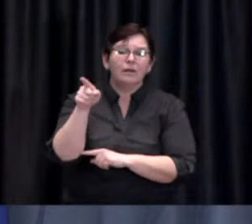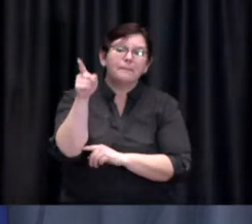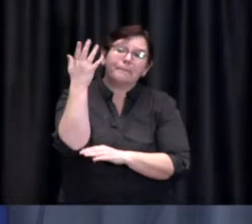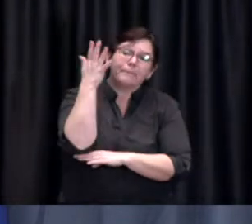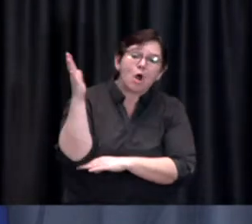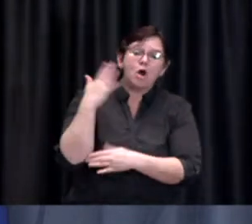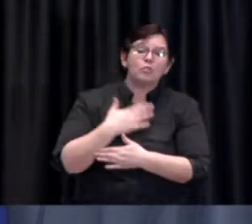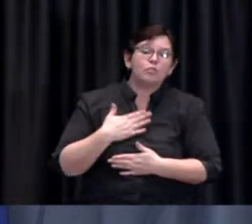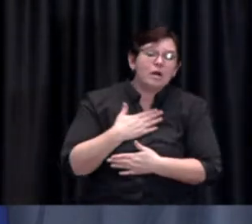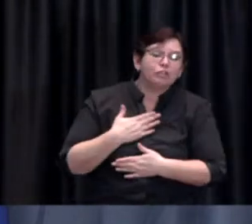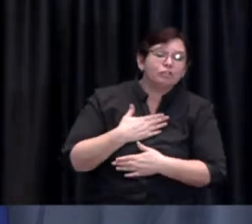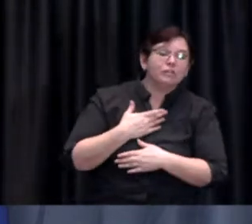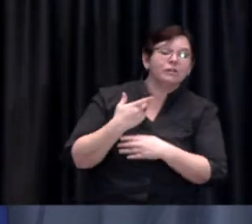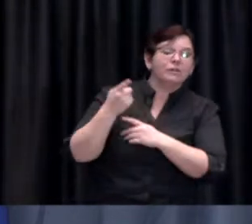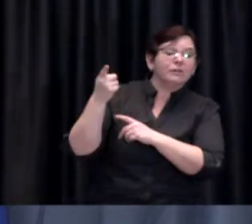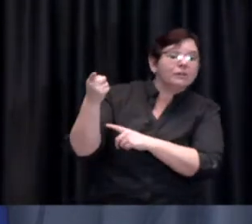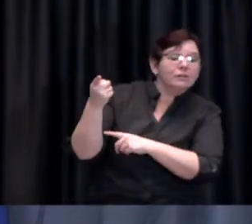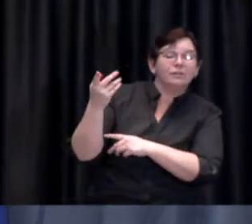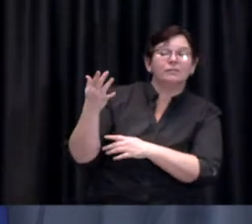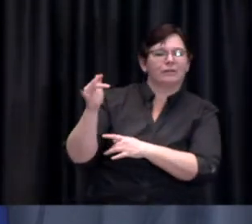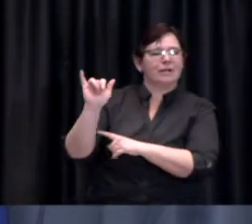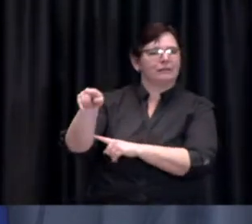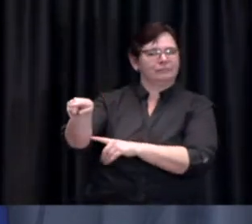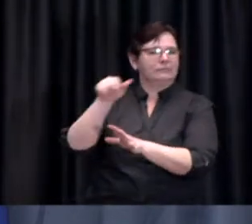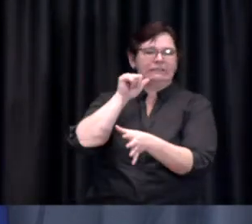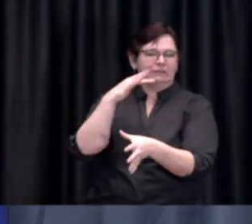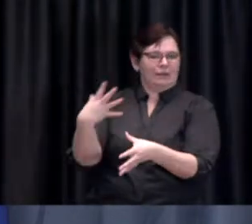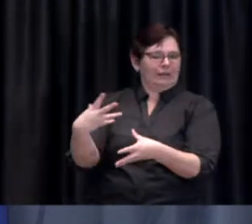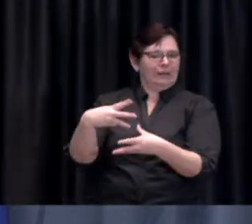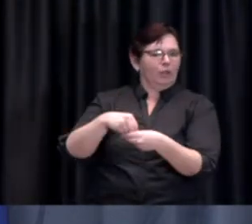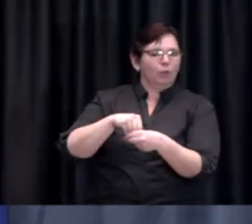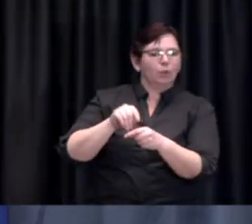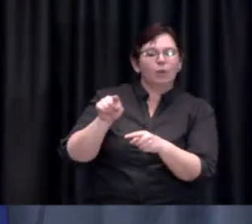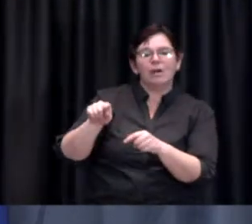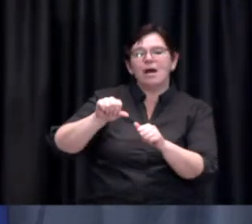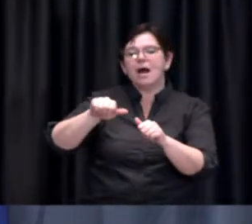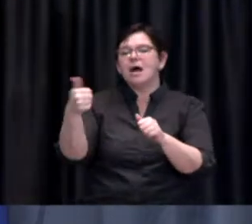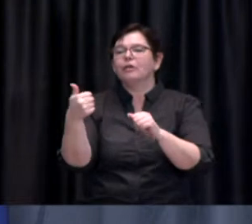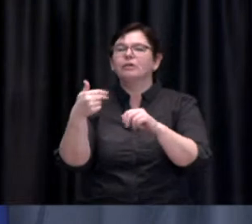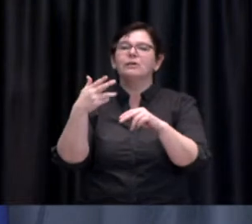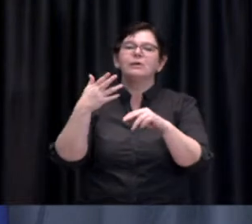for activities in parks and other city facilities or sites that are able to be permitted under